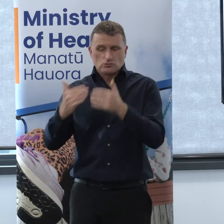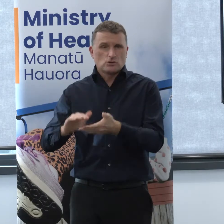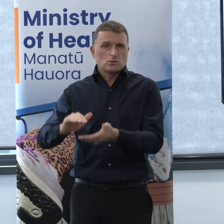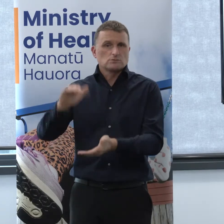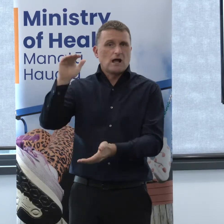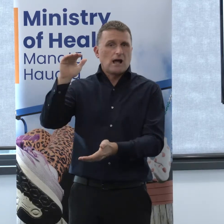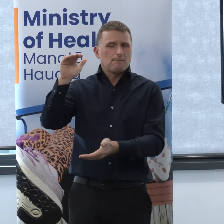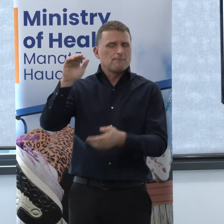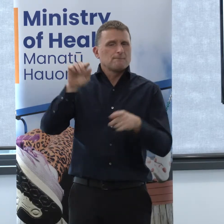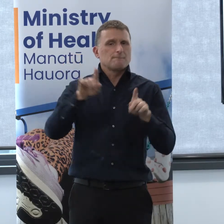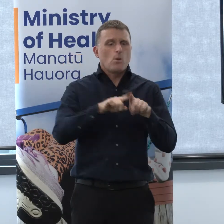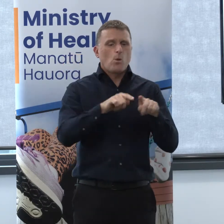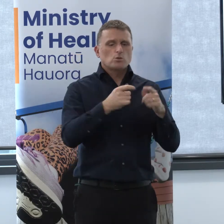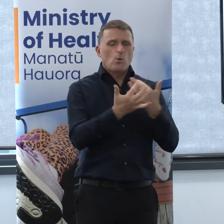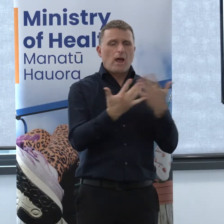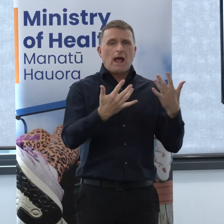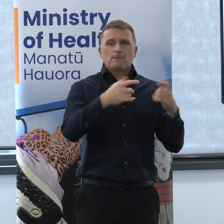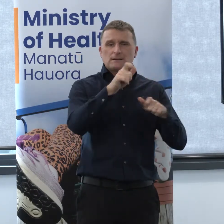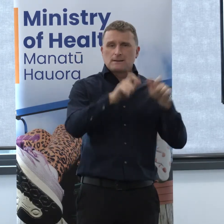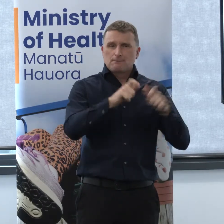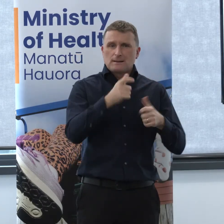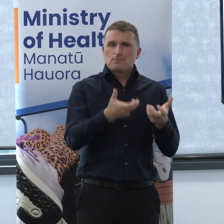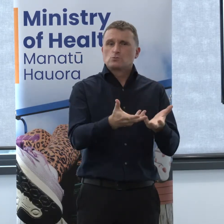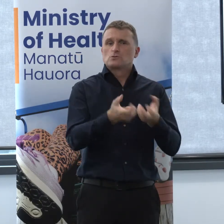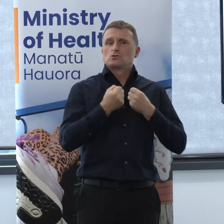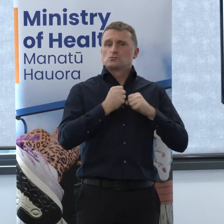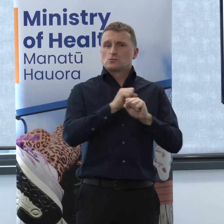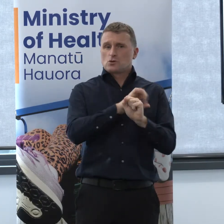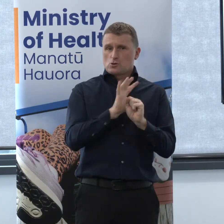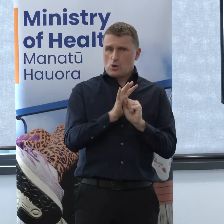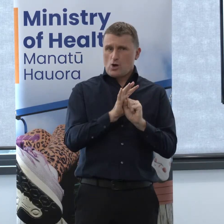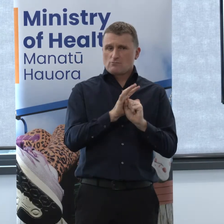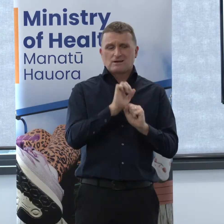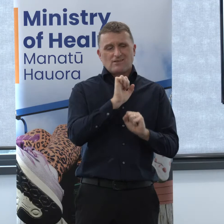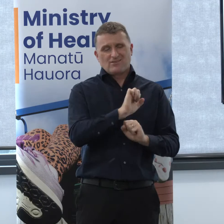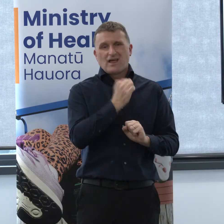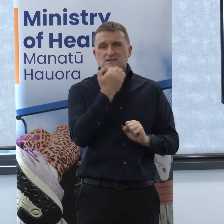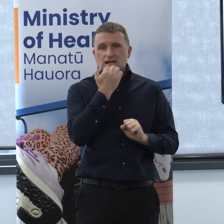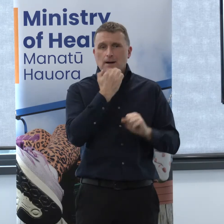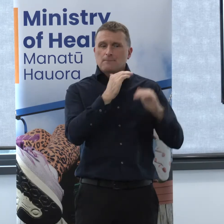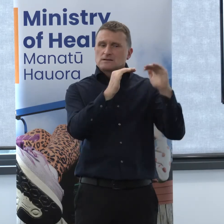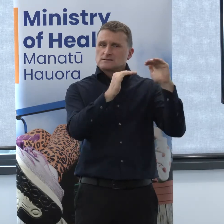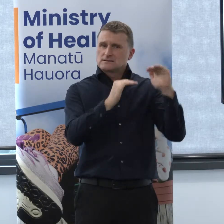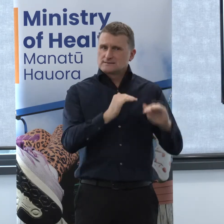Quite high wastewater test results, and alongside the dropping of daily cases, are we